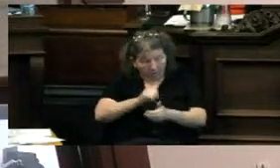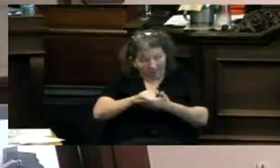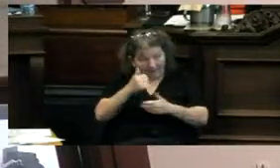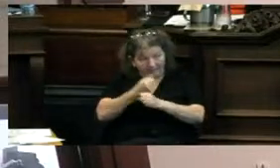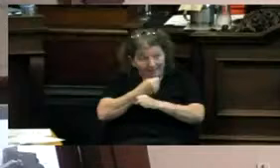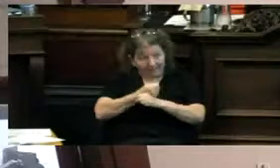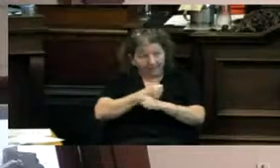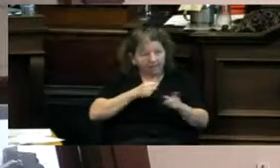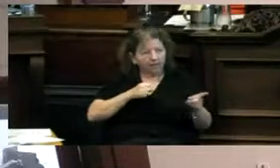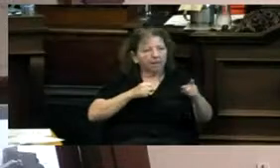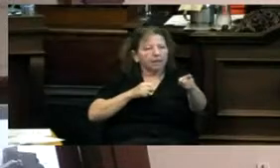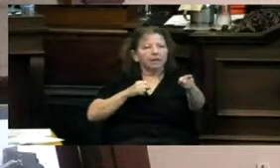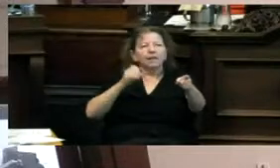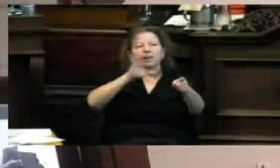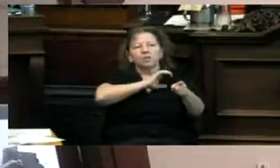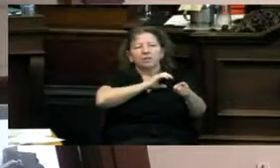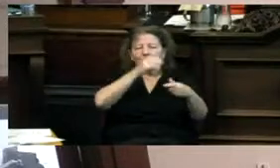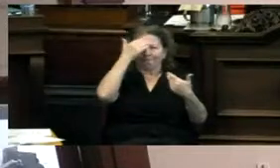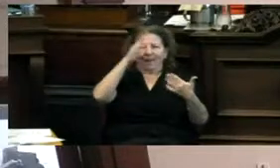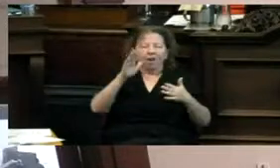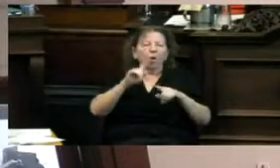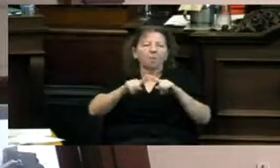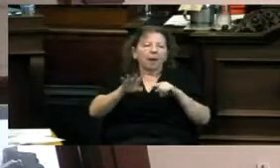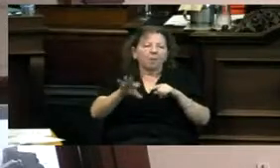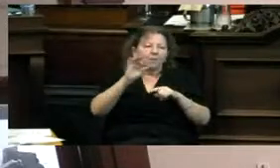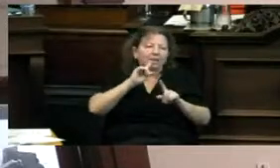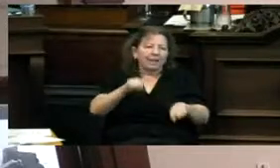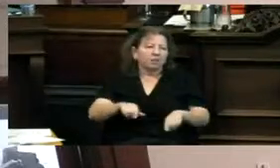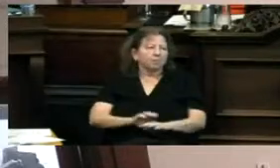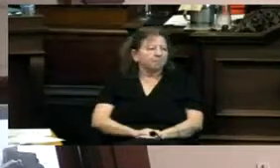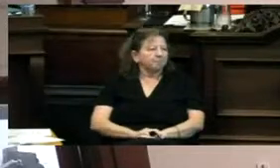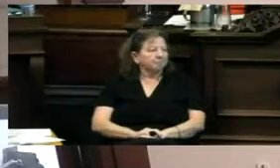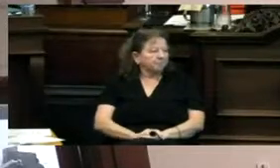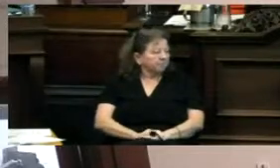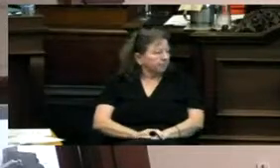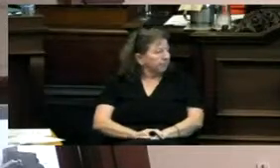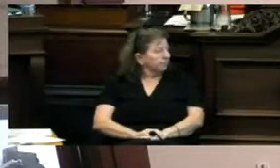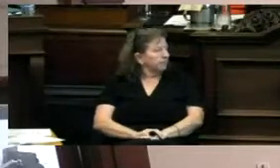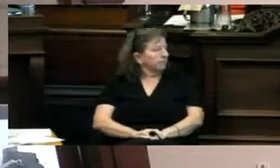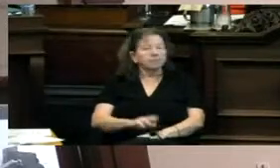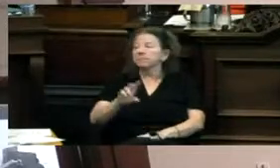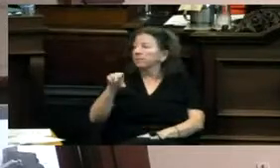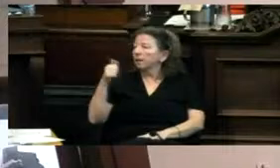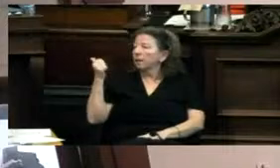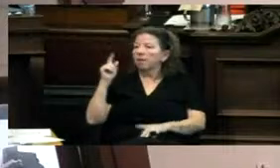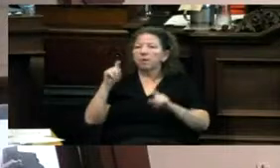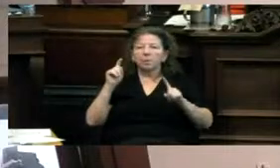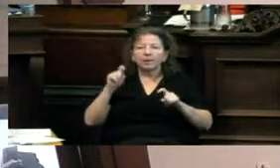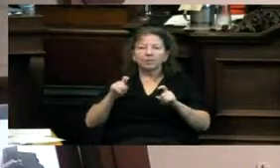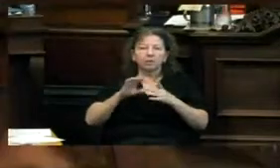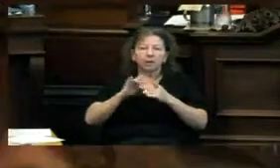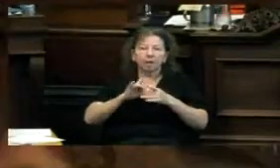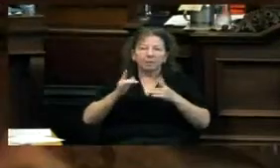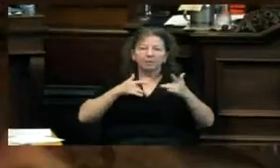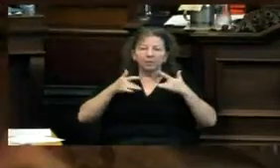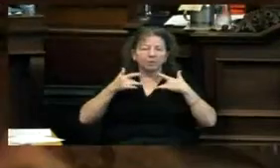ambulance might respond to a call? Is that data we are tracking? We don't know. But